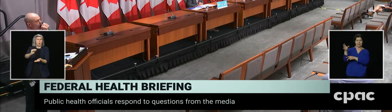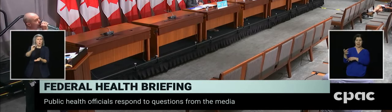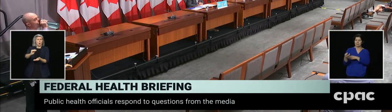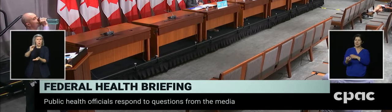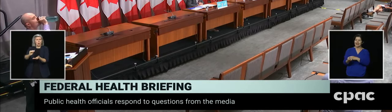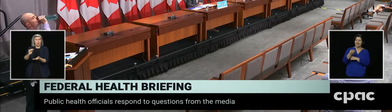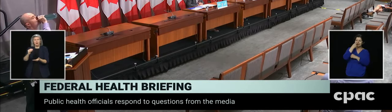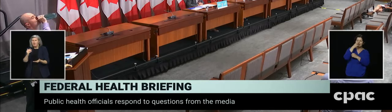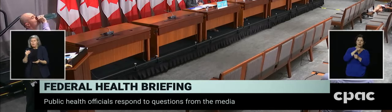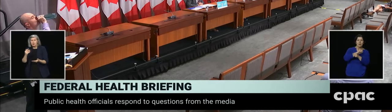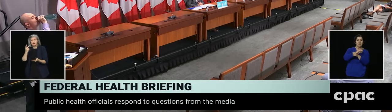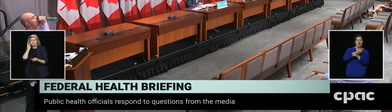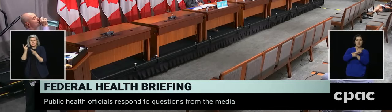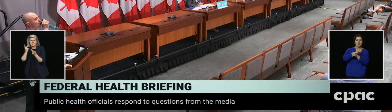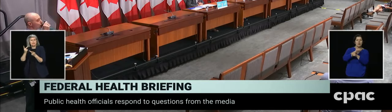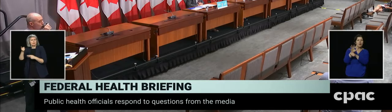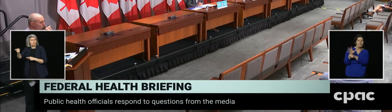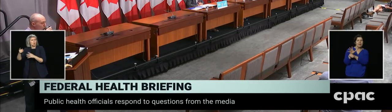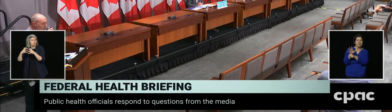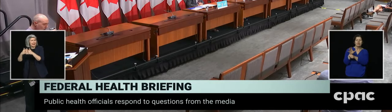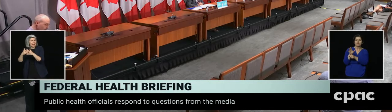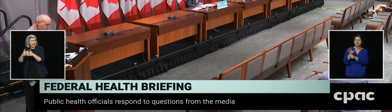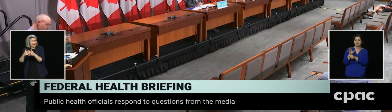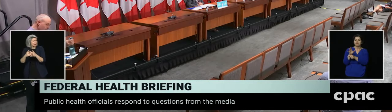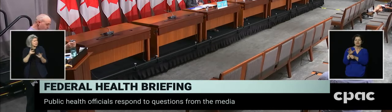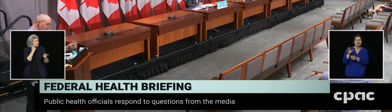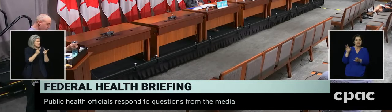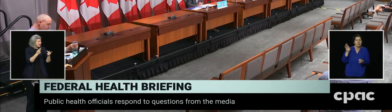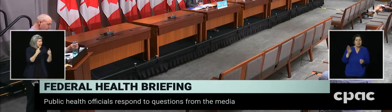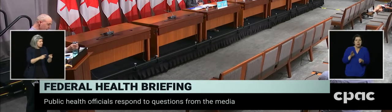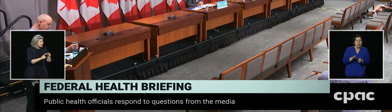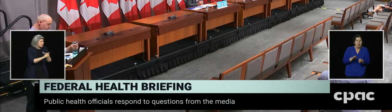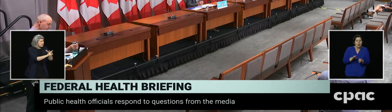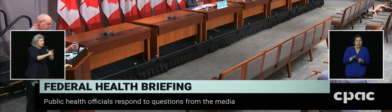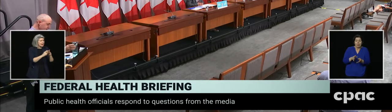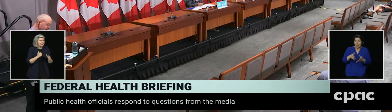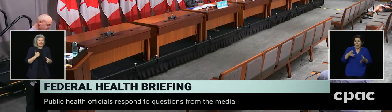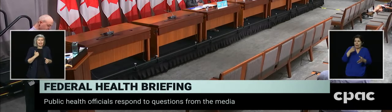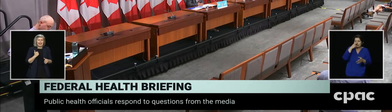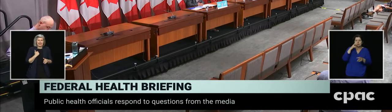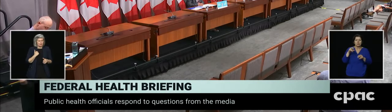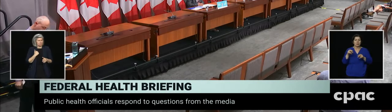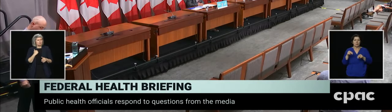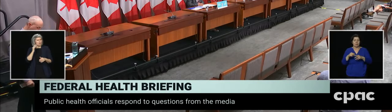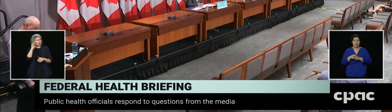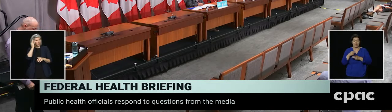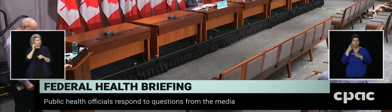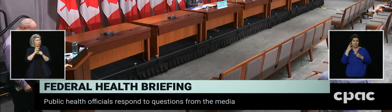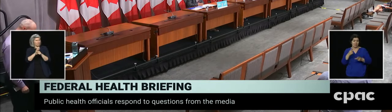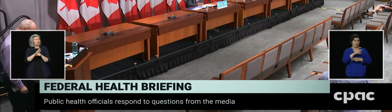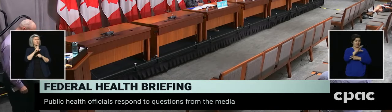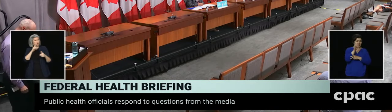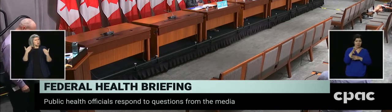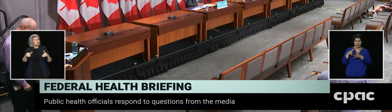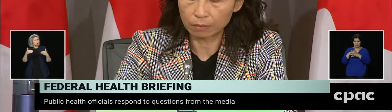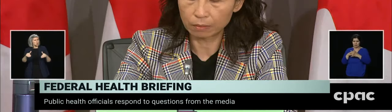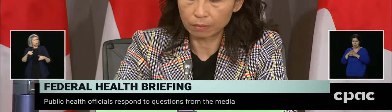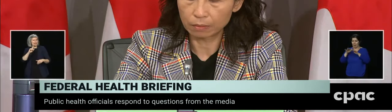PRIME MINISTER THAT THE RISK OF COVID-19 IN CANADA AS LOW. WE'VE HEARD THERE WERE REPORTS MUCH EARLIER THAT THIS WAS A FAR MORE SERIOUS ILLNESS THAN MANY